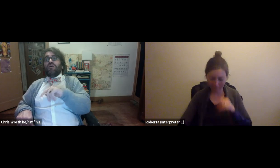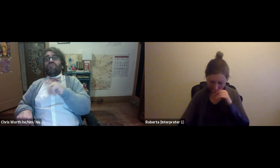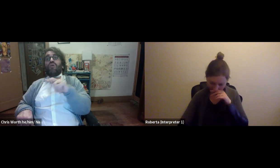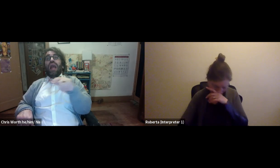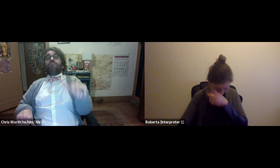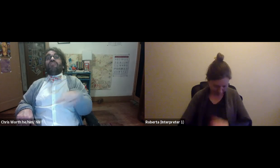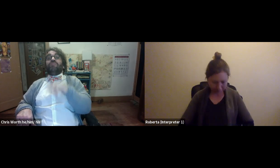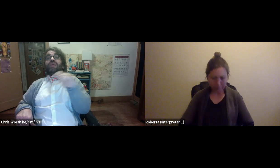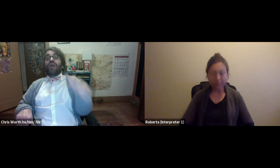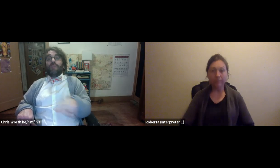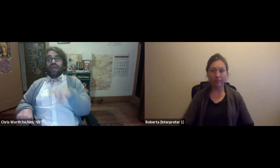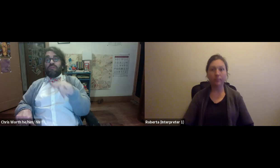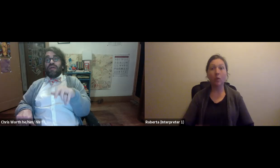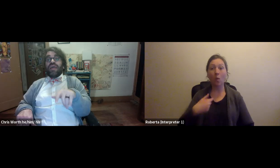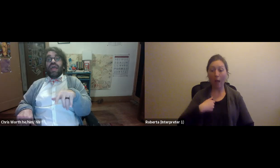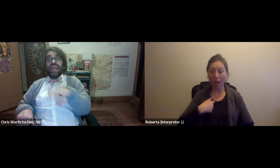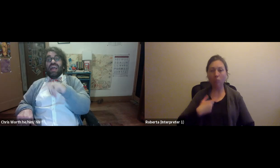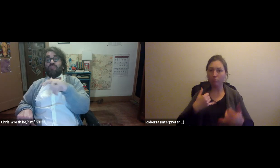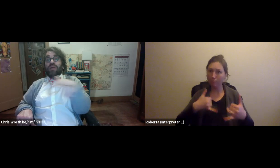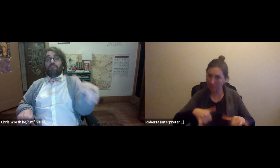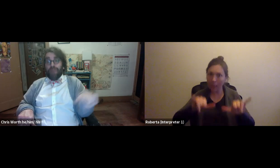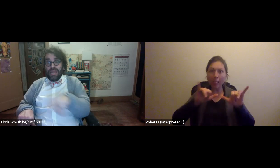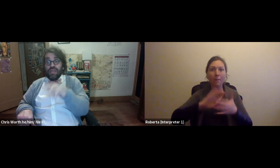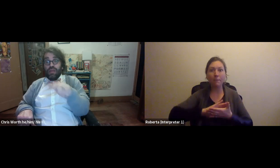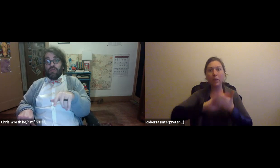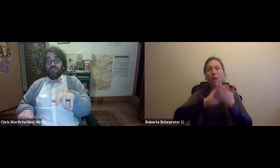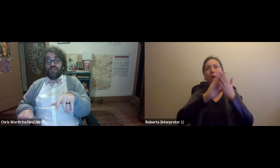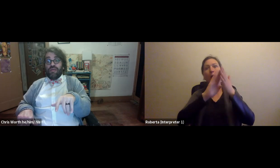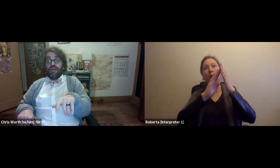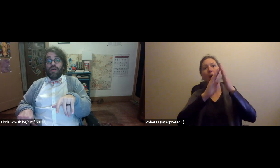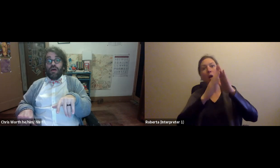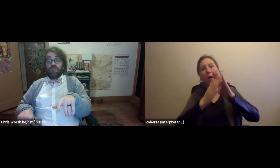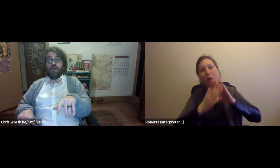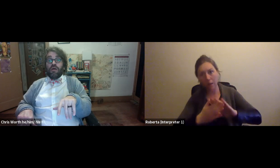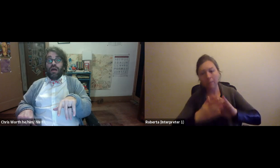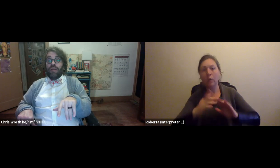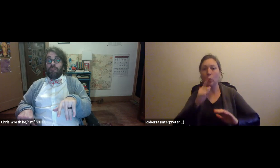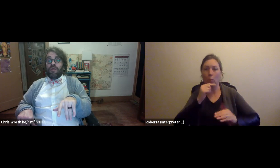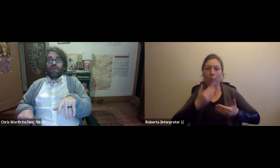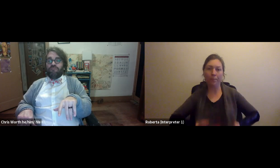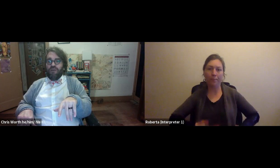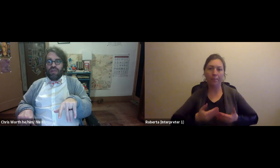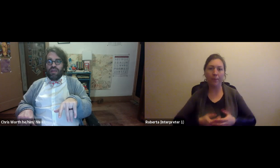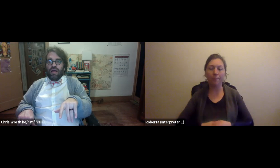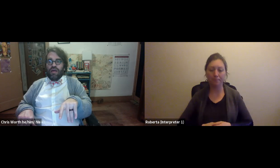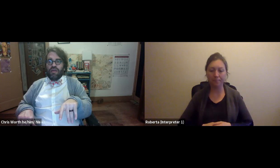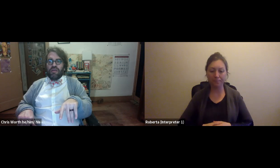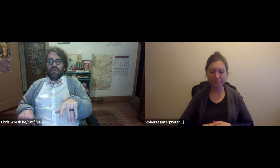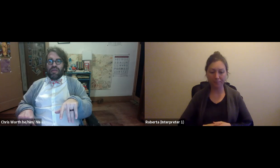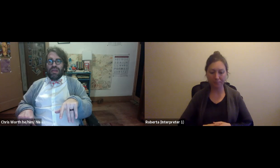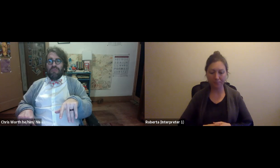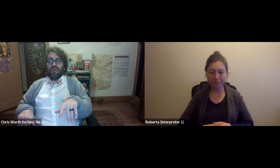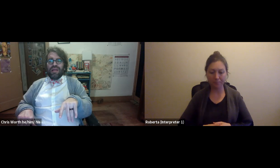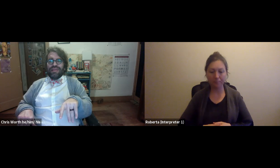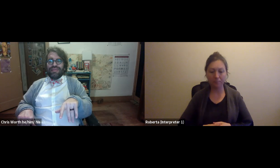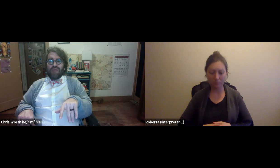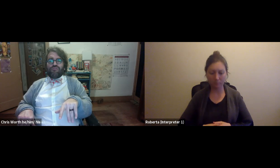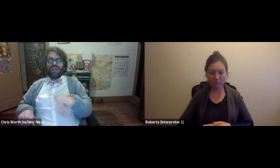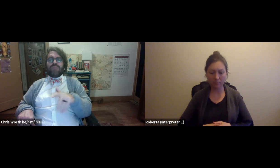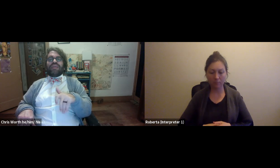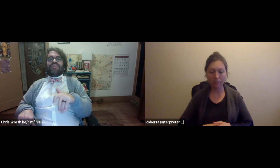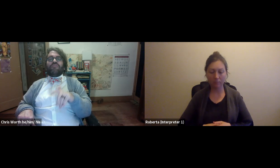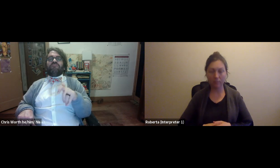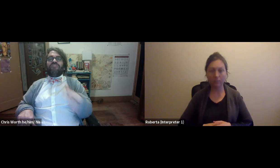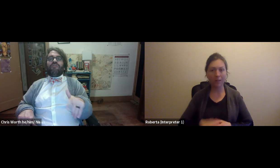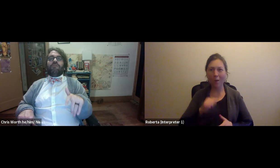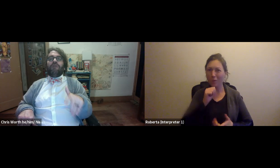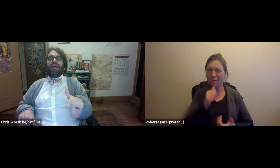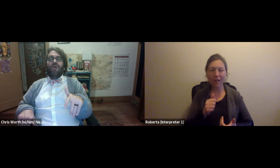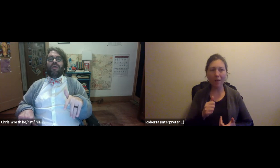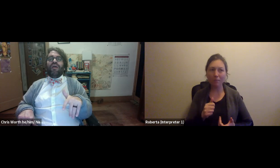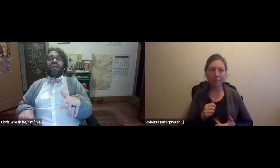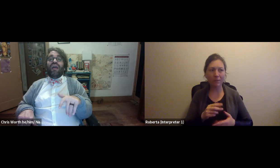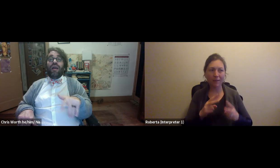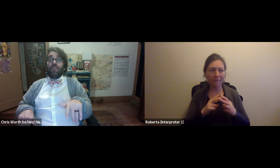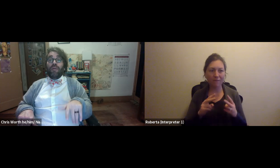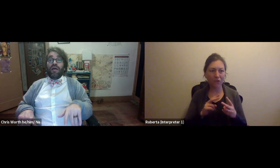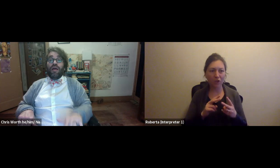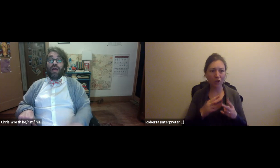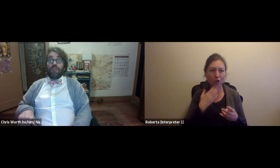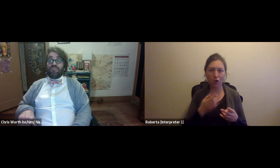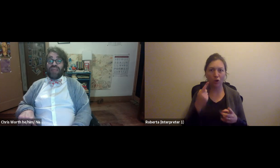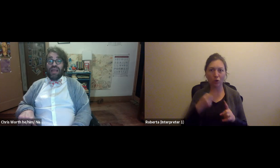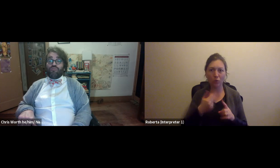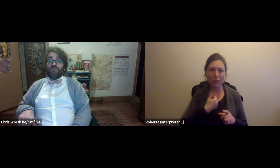so I was becoming, and I spent many years very, not treating myself very well, sexually,